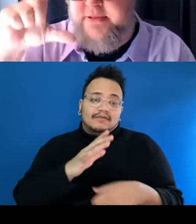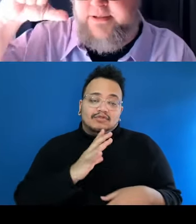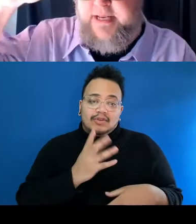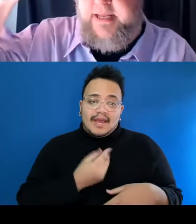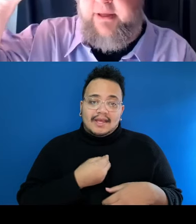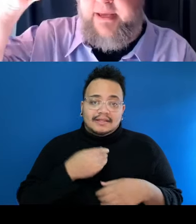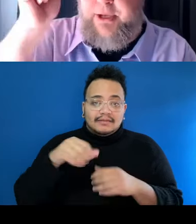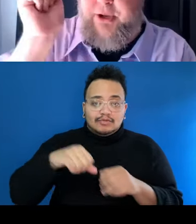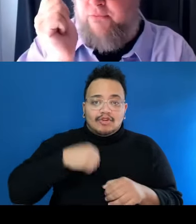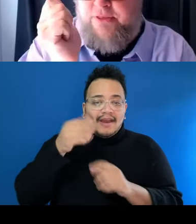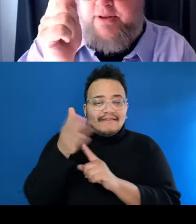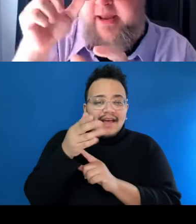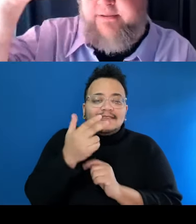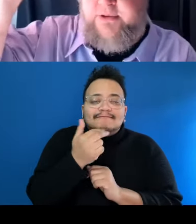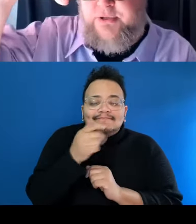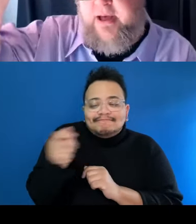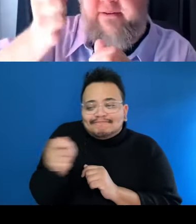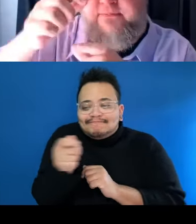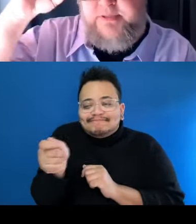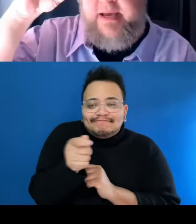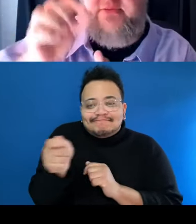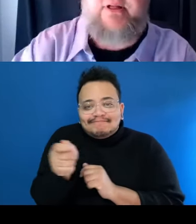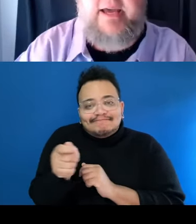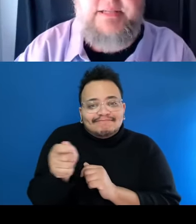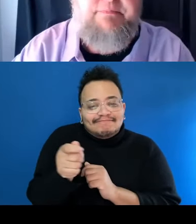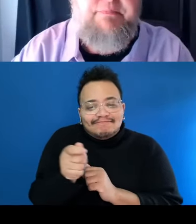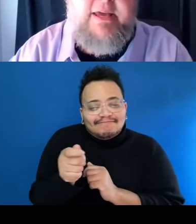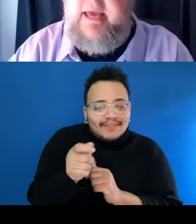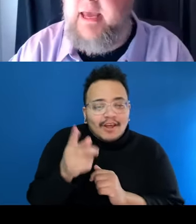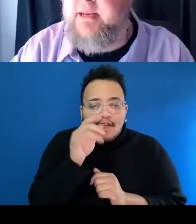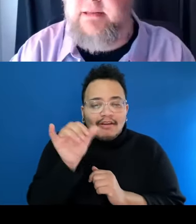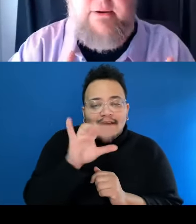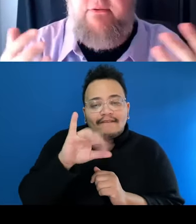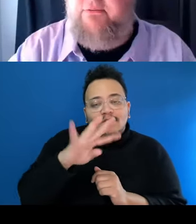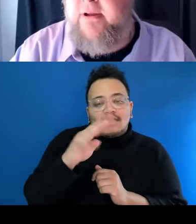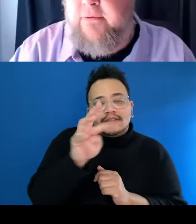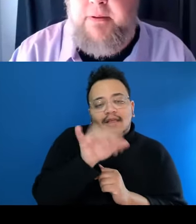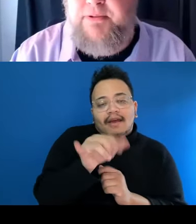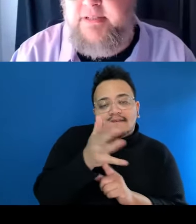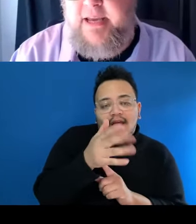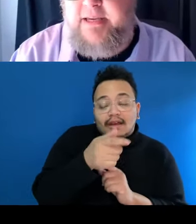those little teeny like fourth of day July sized flags. And they were free for people to take.